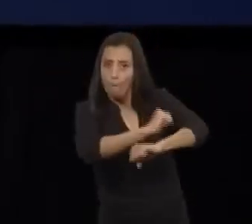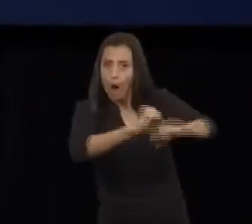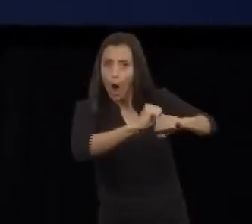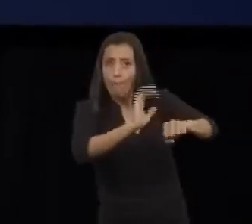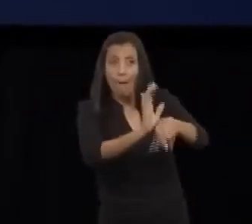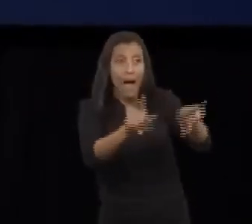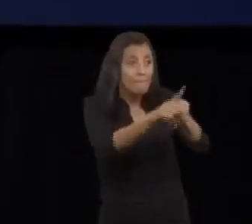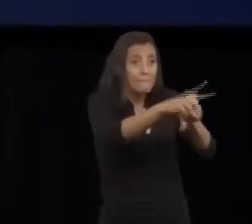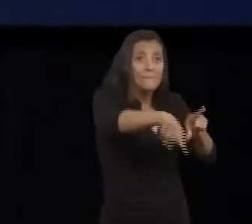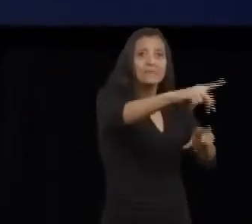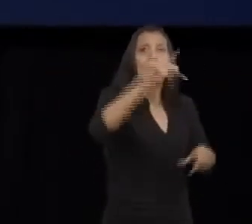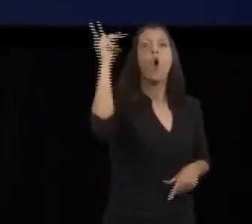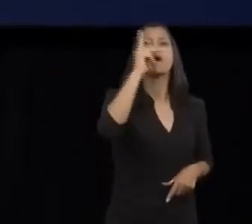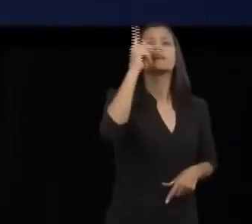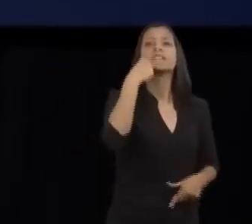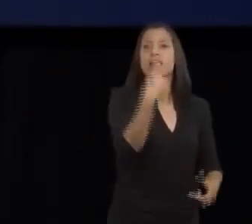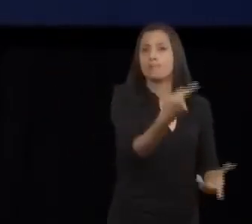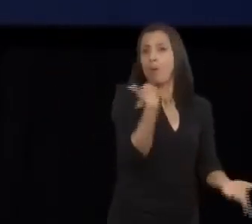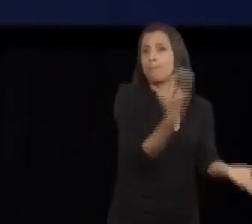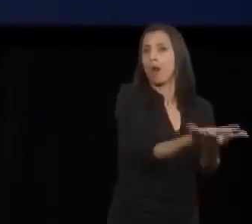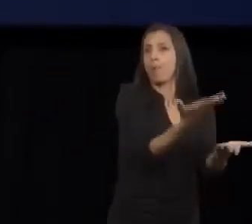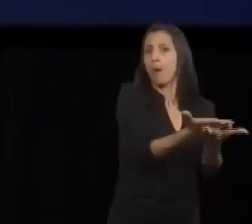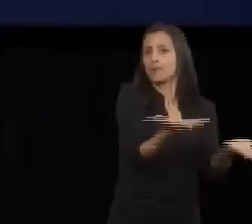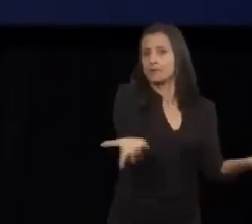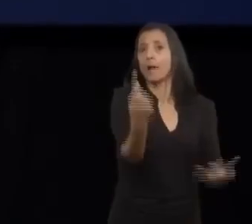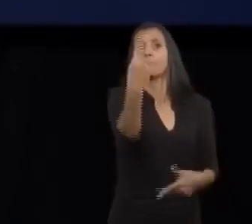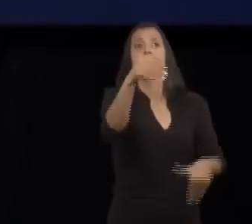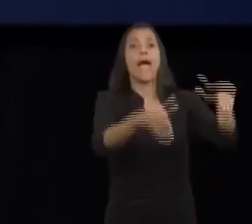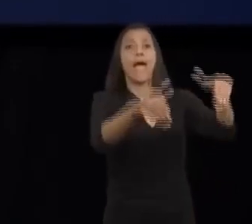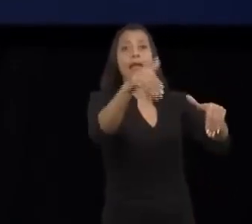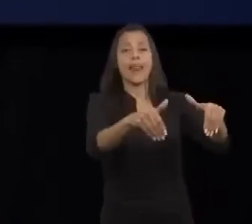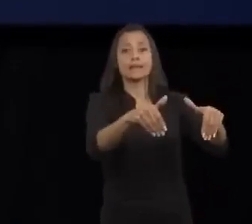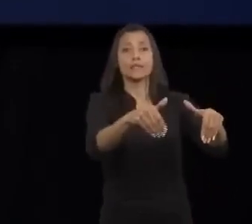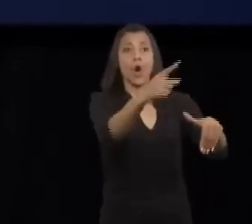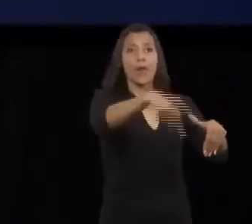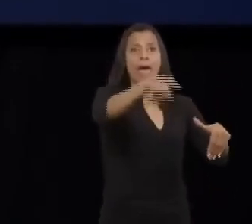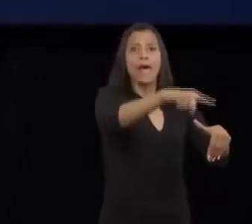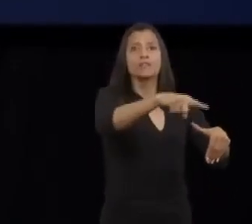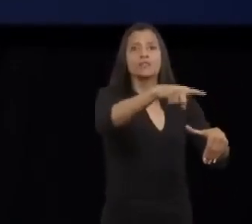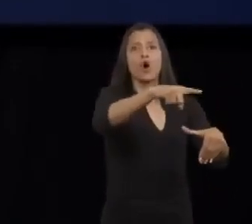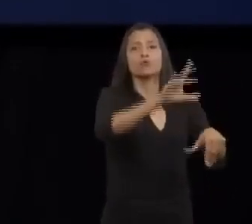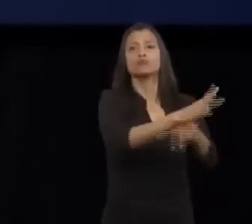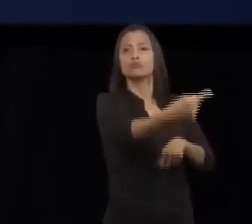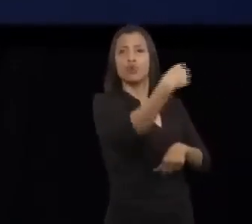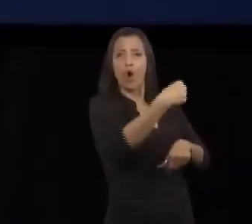where, for example, in a session, many projects are against,